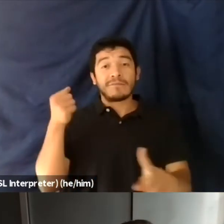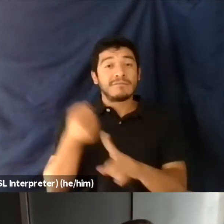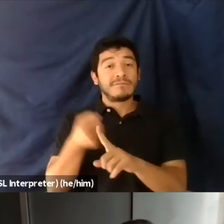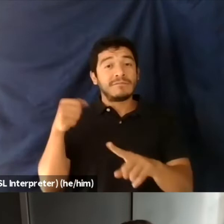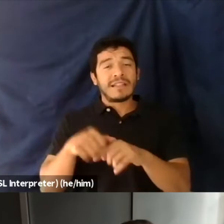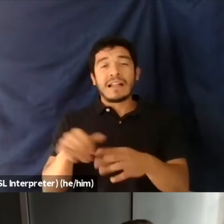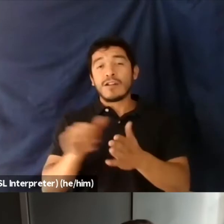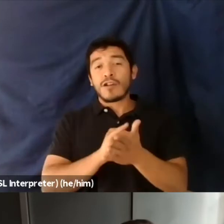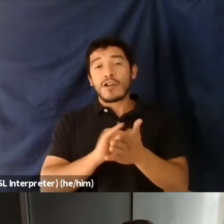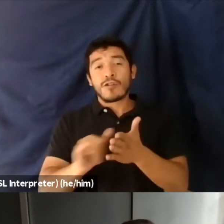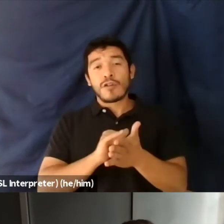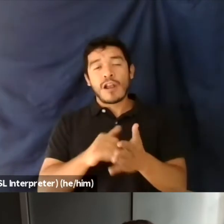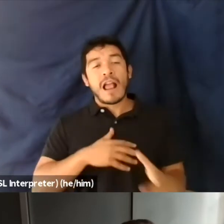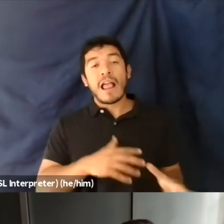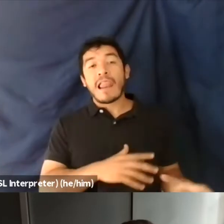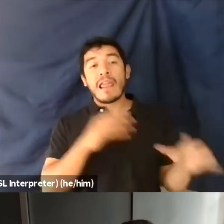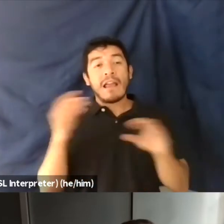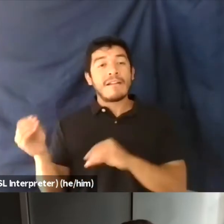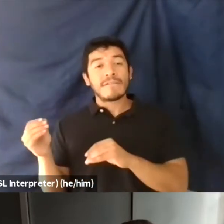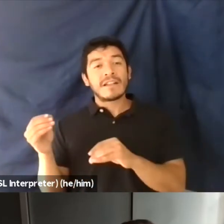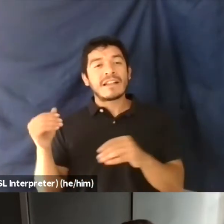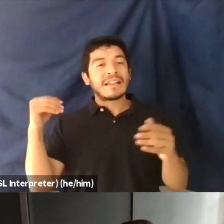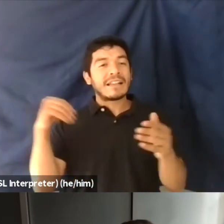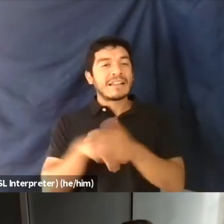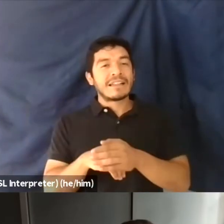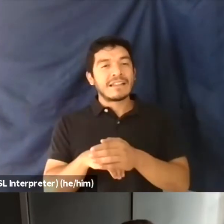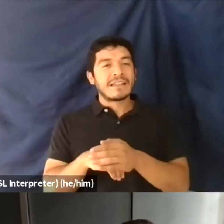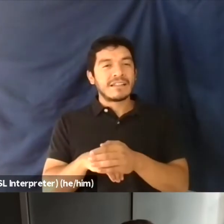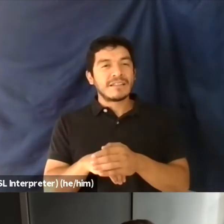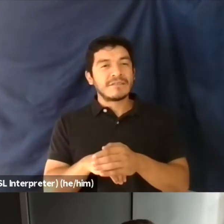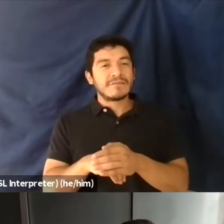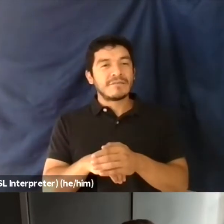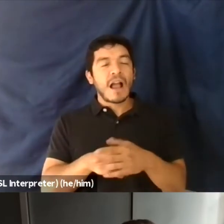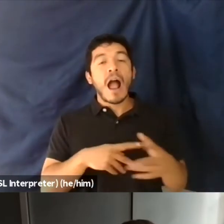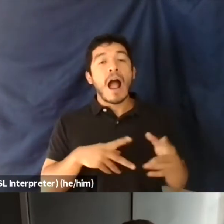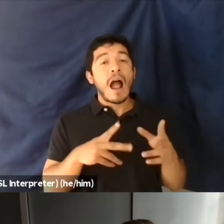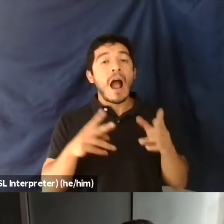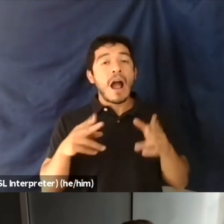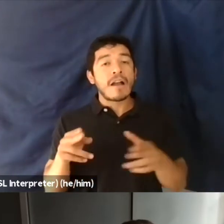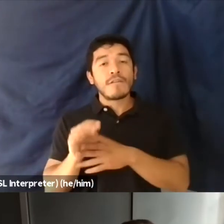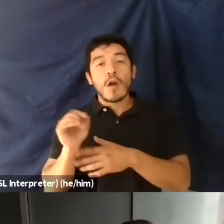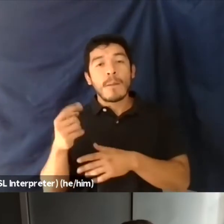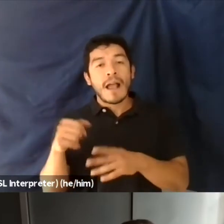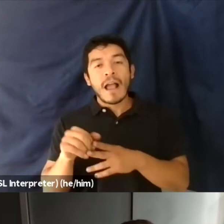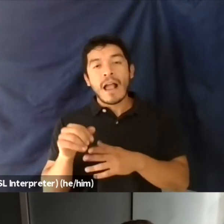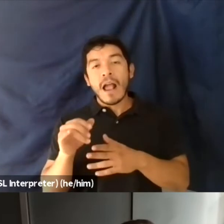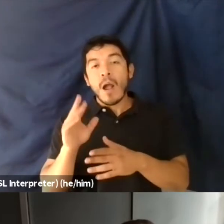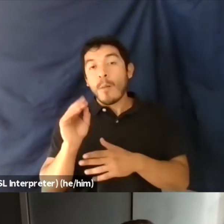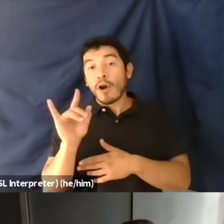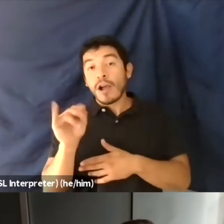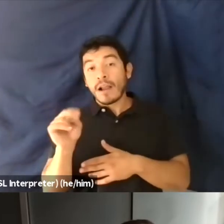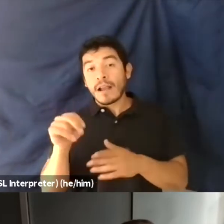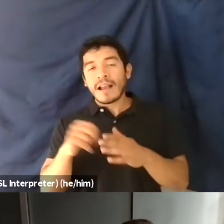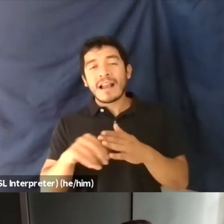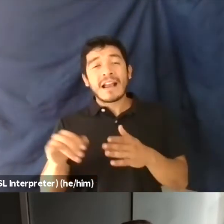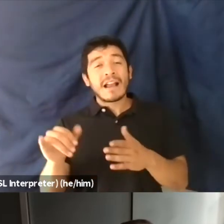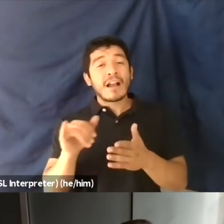Like I left editing with Max and Brooklyn and I think it was in three weeks New York was locked down